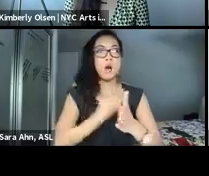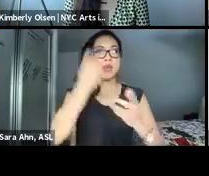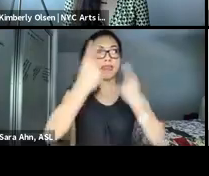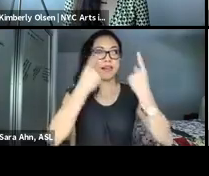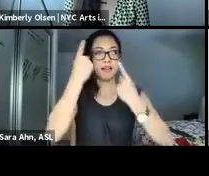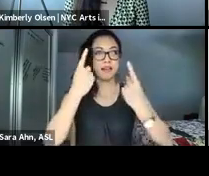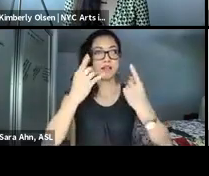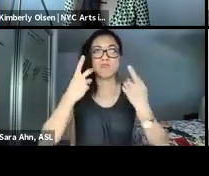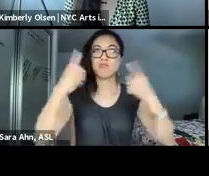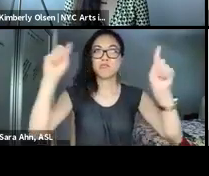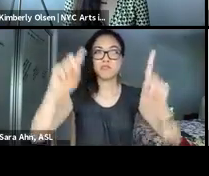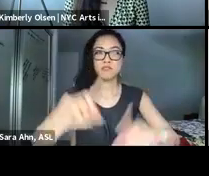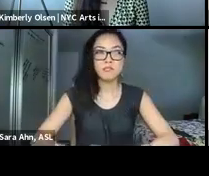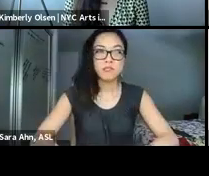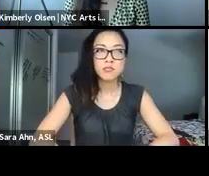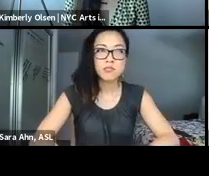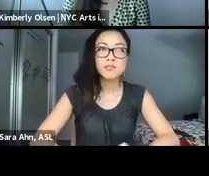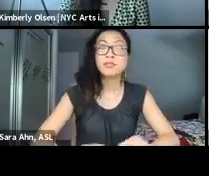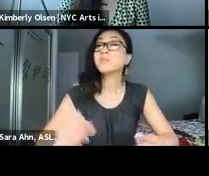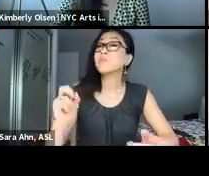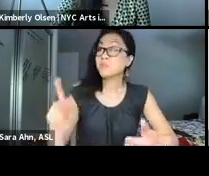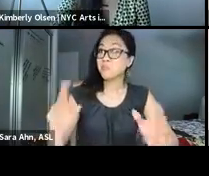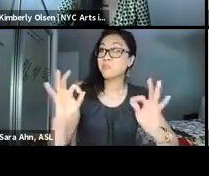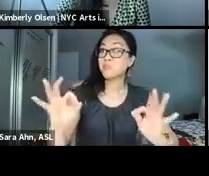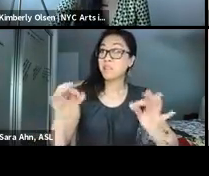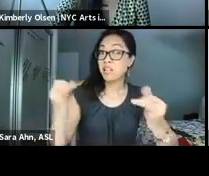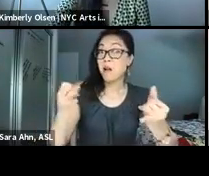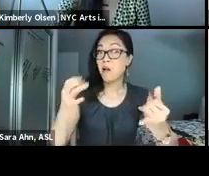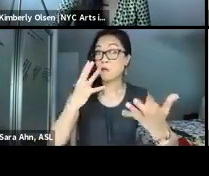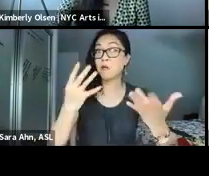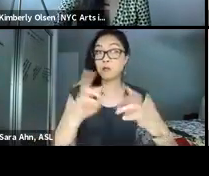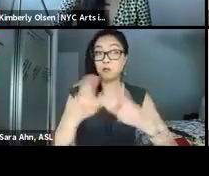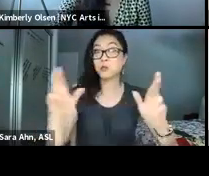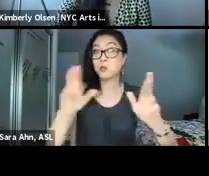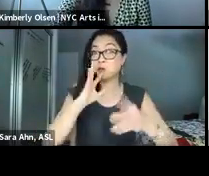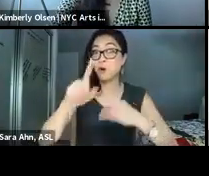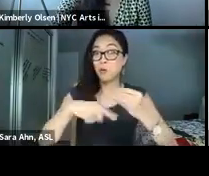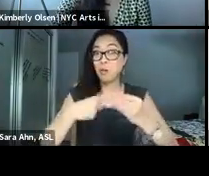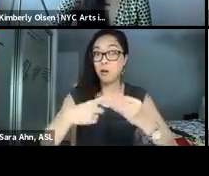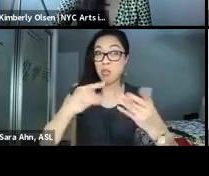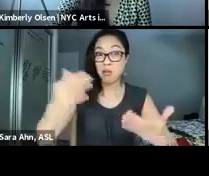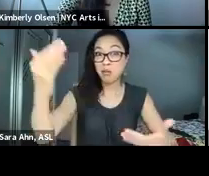questions in mind, because we have to figure it out. We have to figure it out and we're